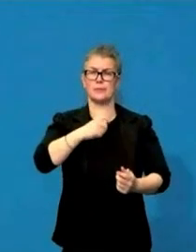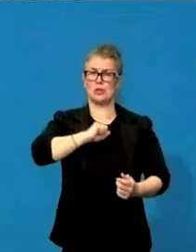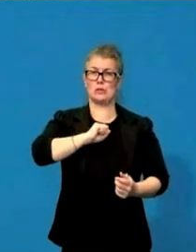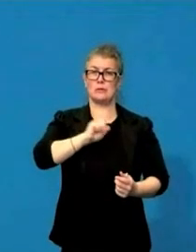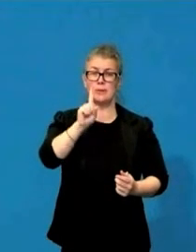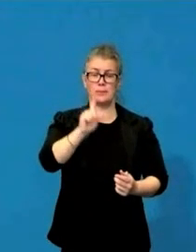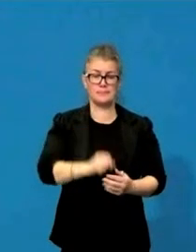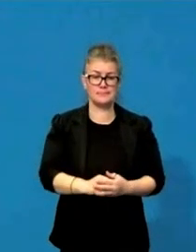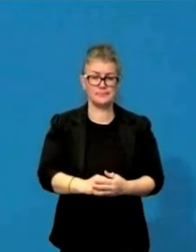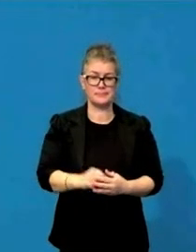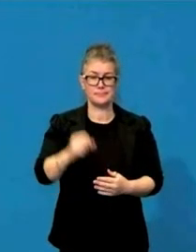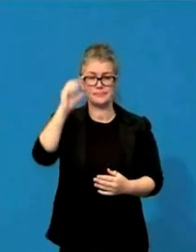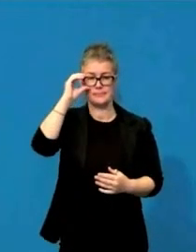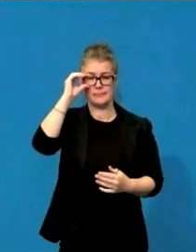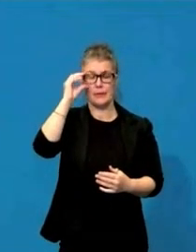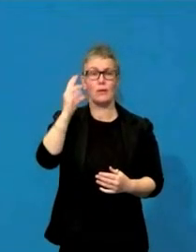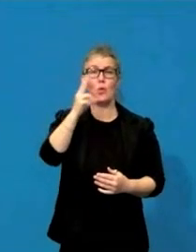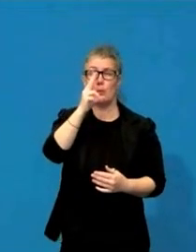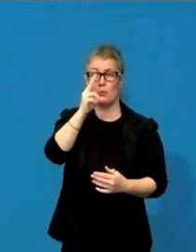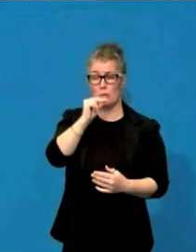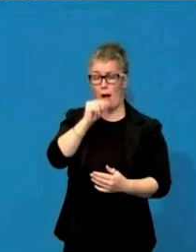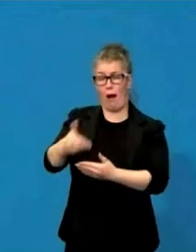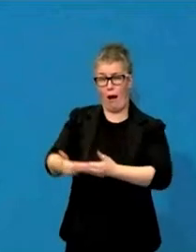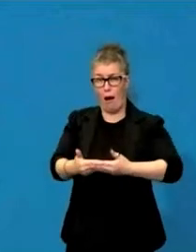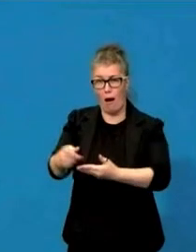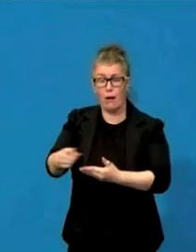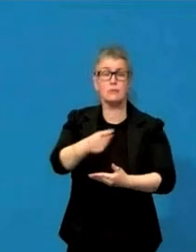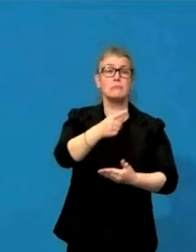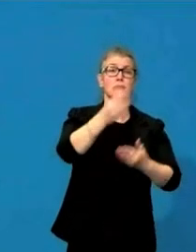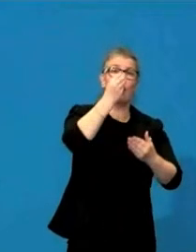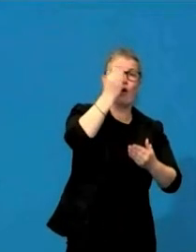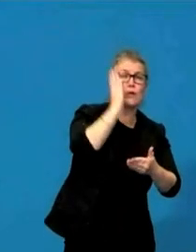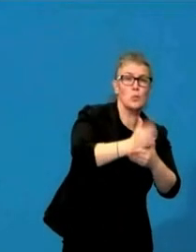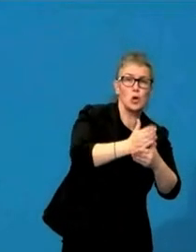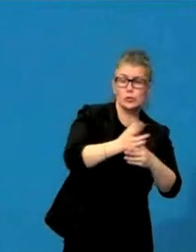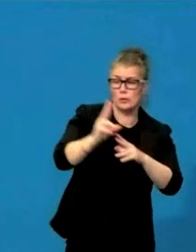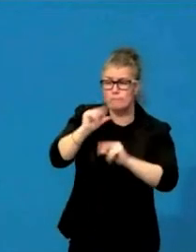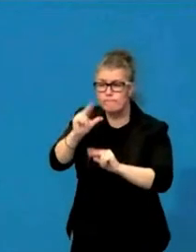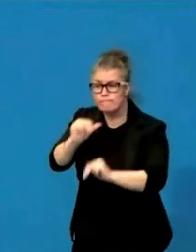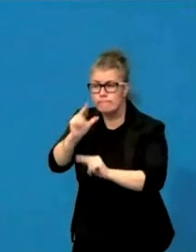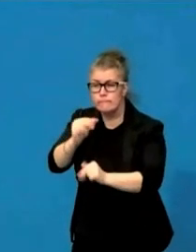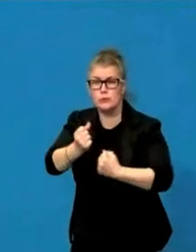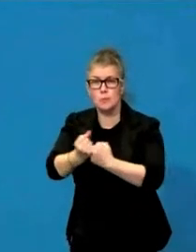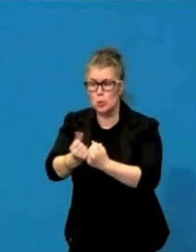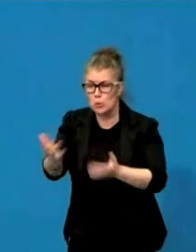in the early days. She took time off to be with Tristan, to assist in raising him,